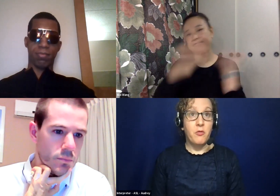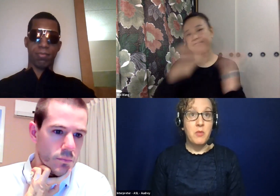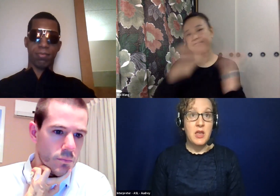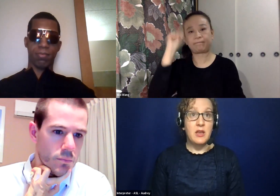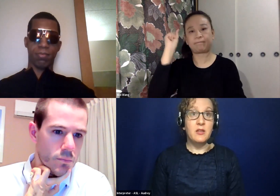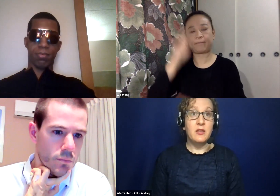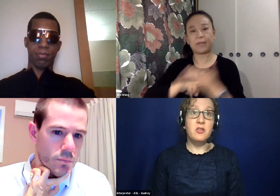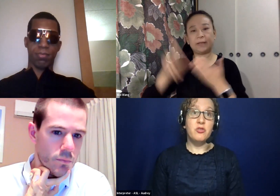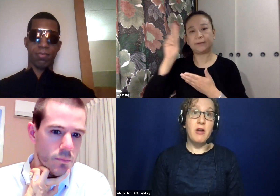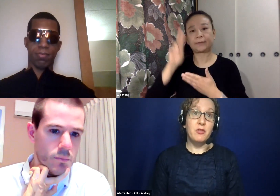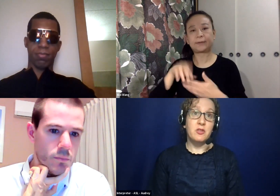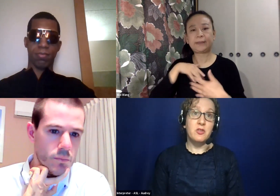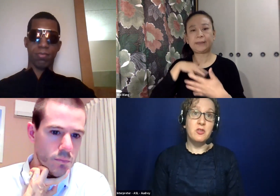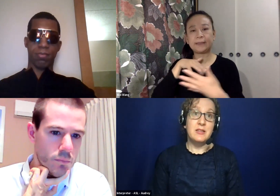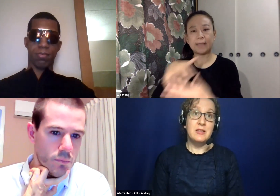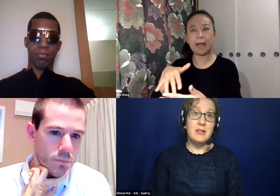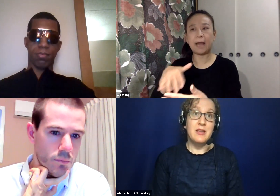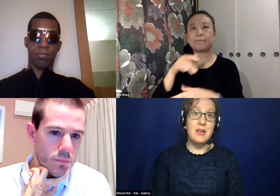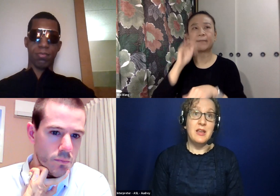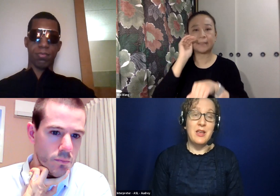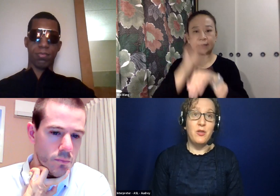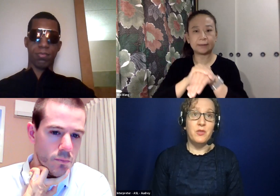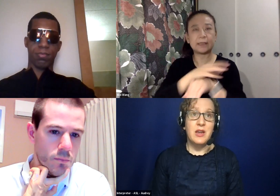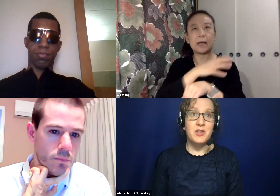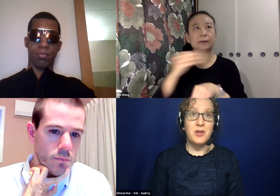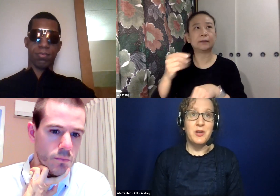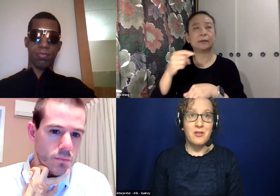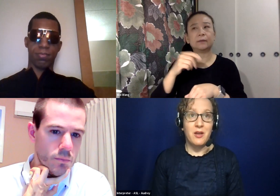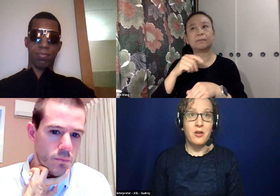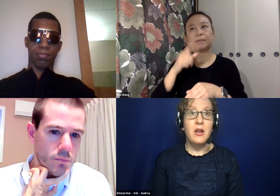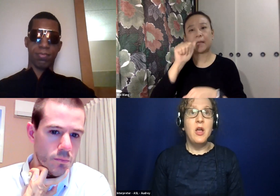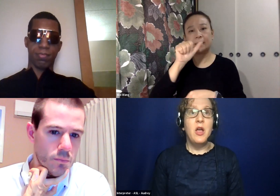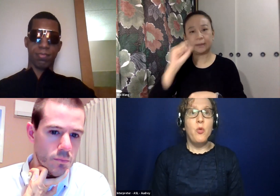for me to travel to the United States and get that University education there,